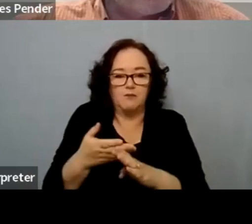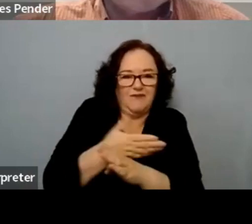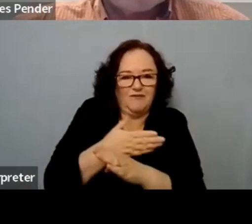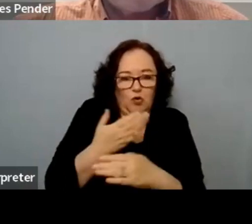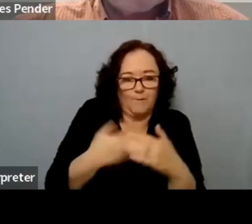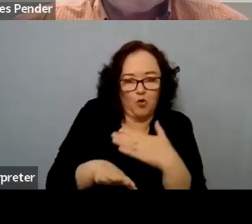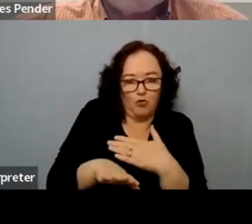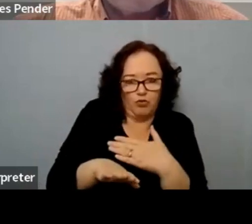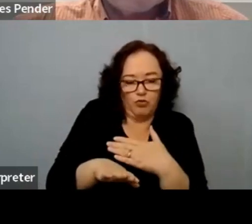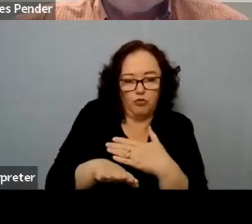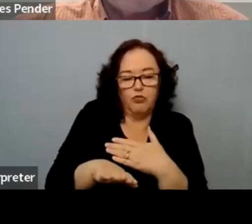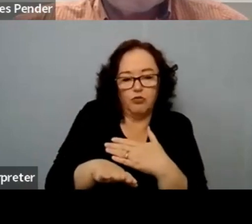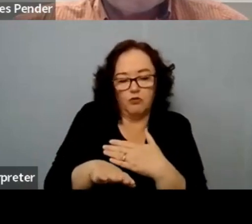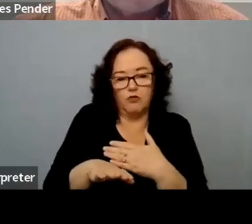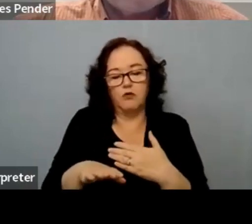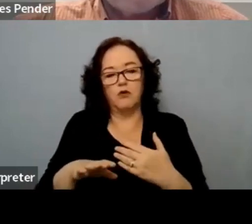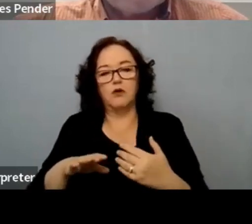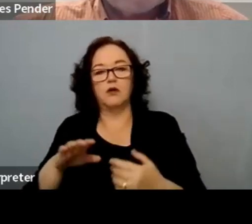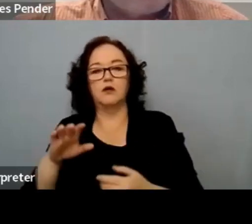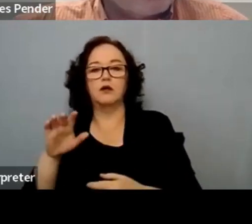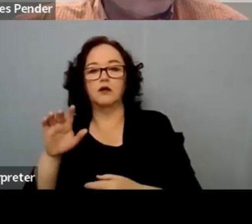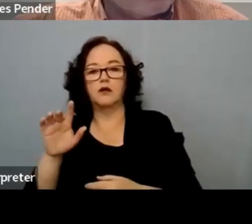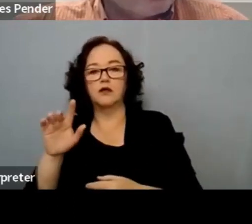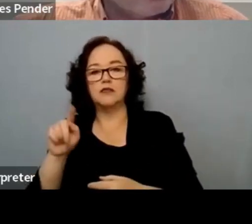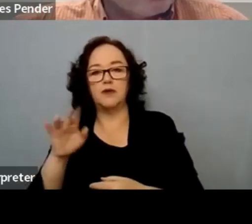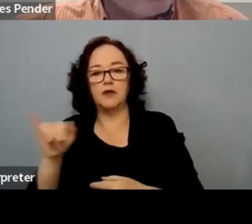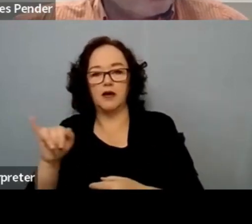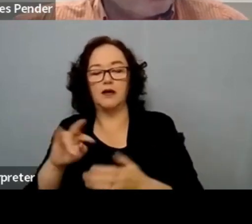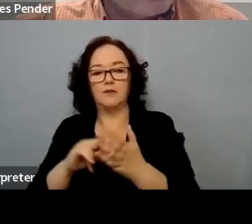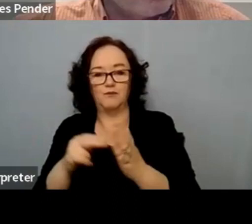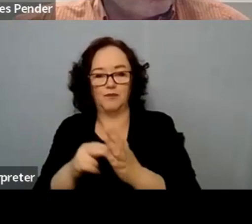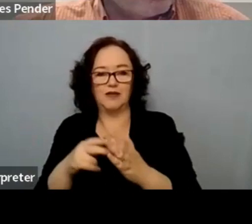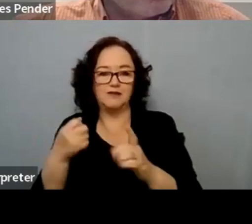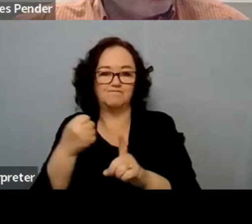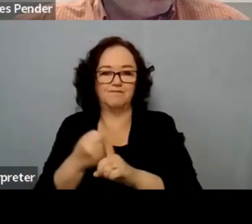something that happens to the brain after the child is born. And there's some period of